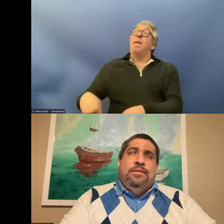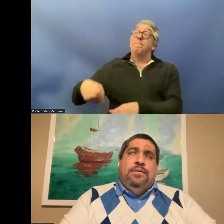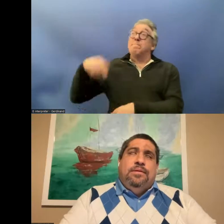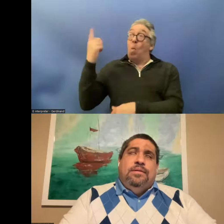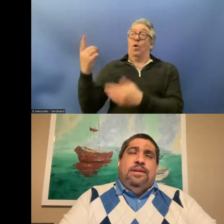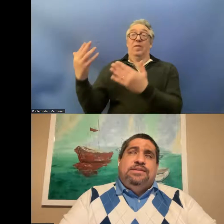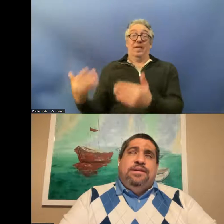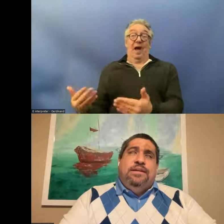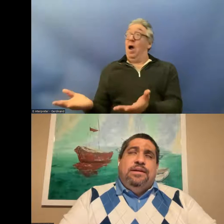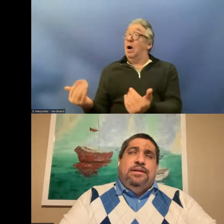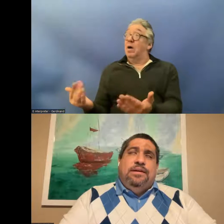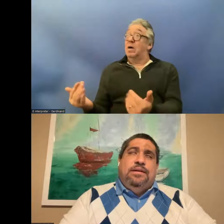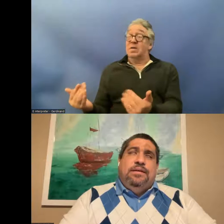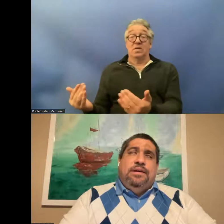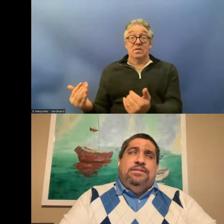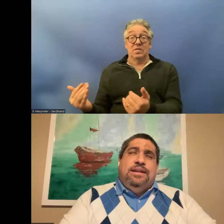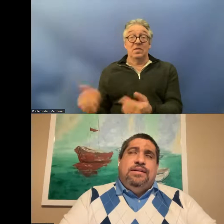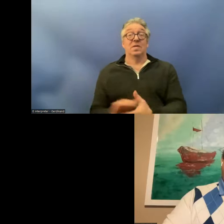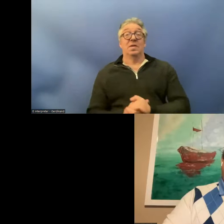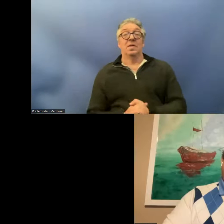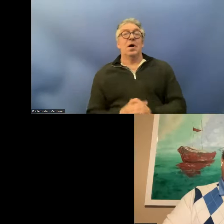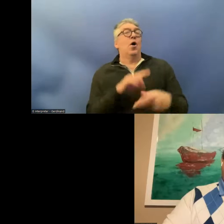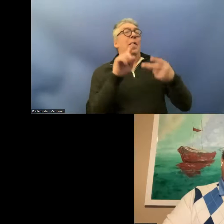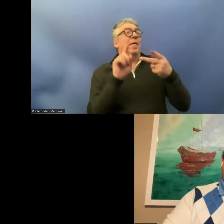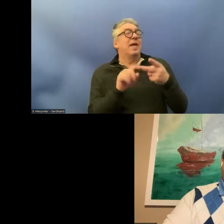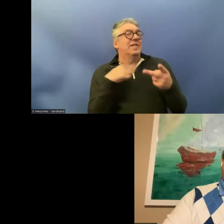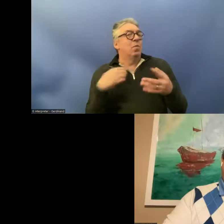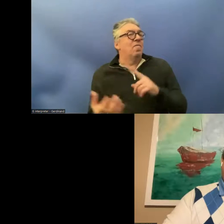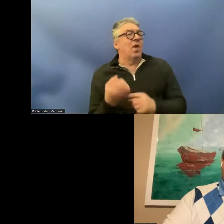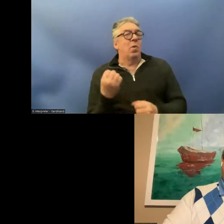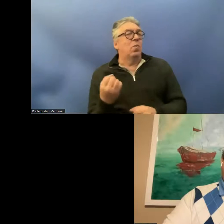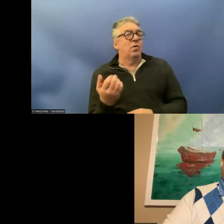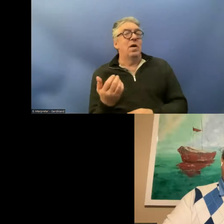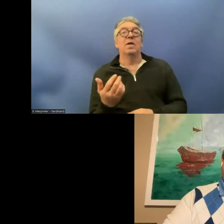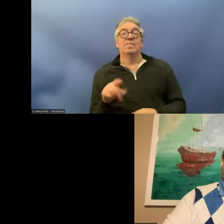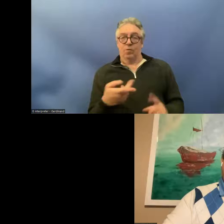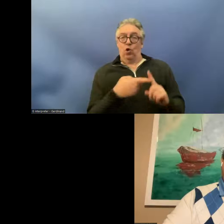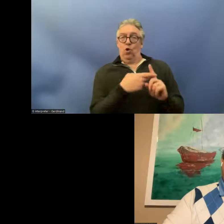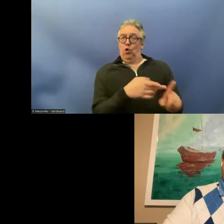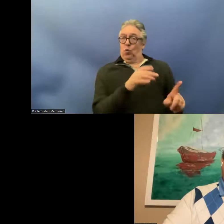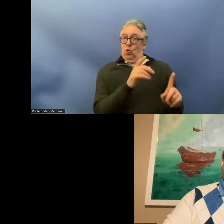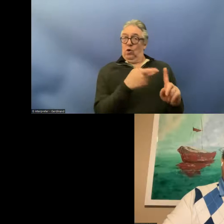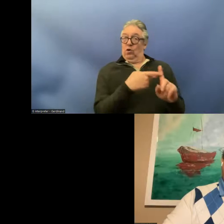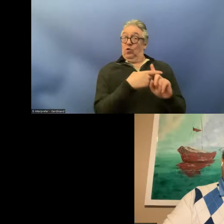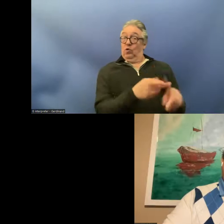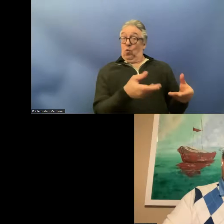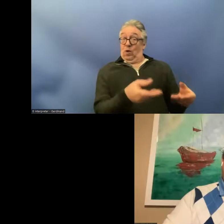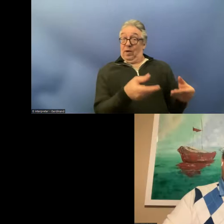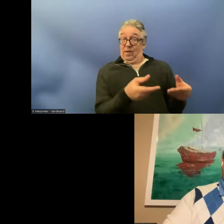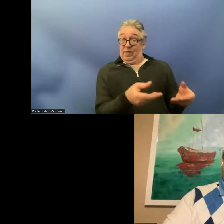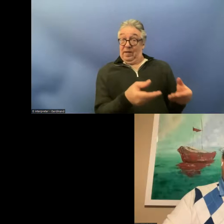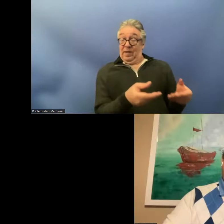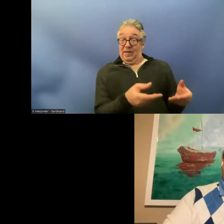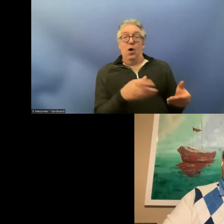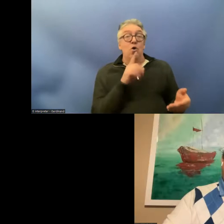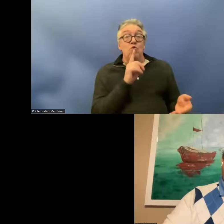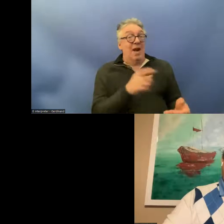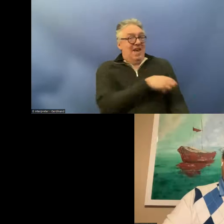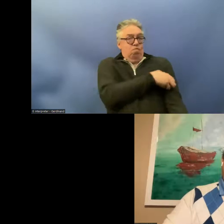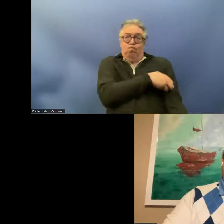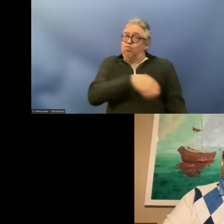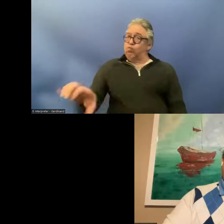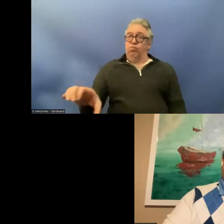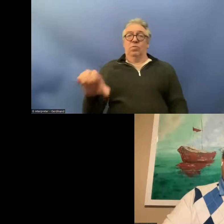The next finding is clearly how the toolkit has strengthened the capacity of OPDs in using